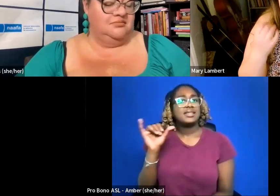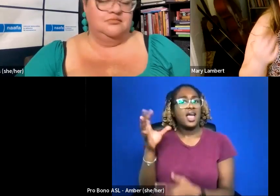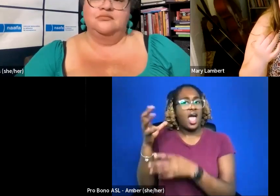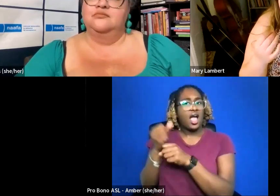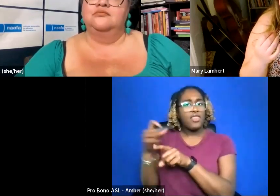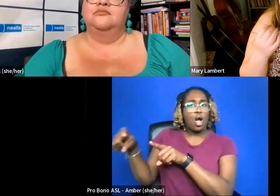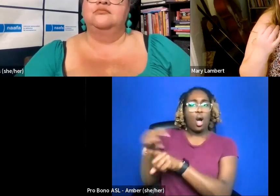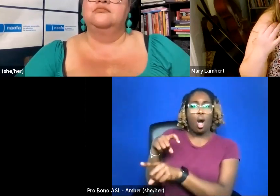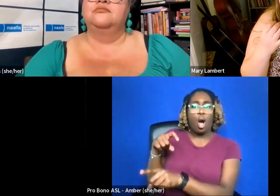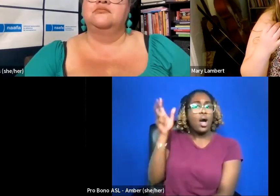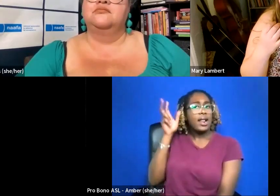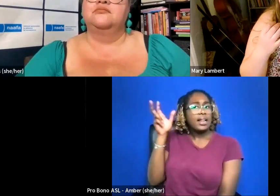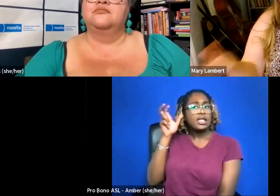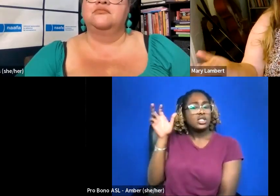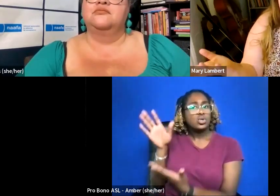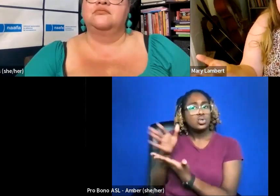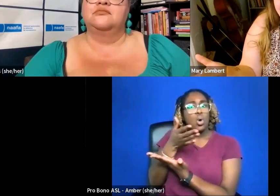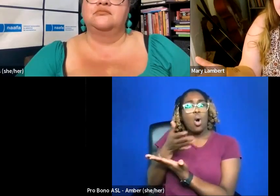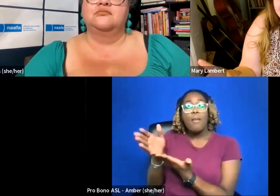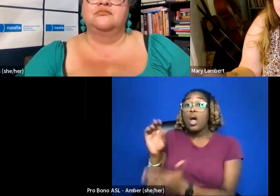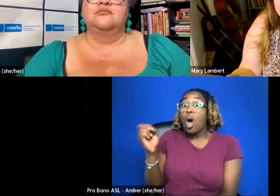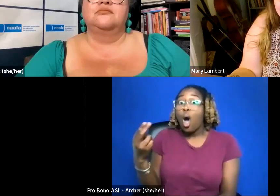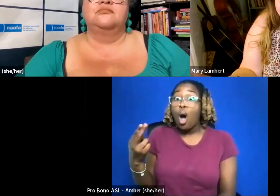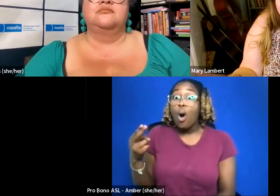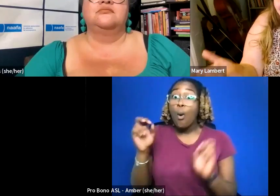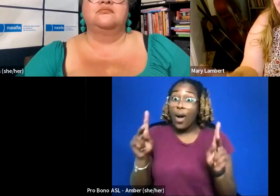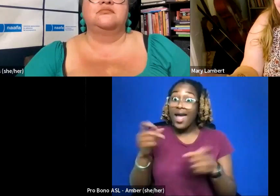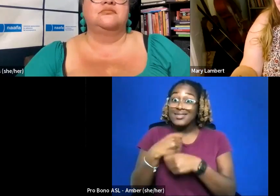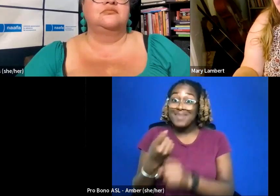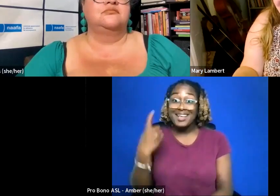and I listen to the song and I was like, Oh, okay, this makes sense. And it's supposed to do this.